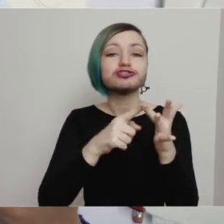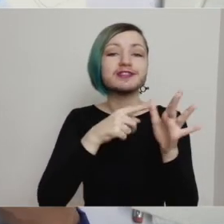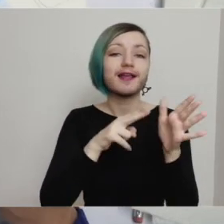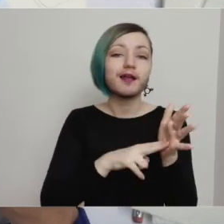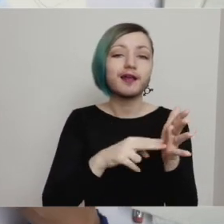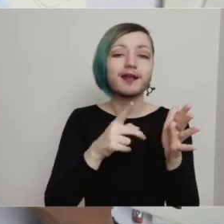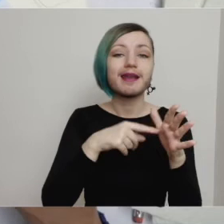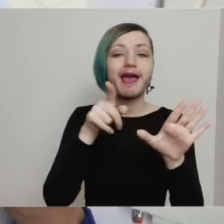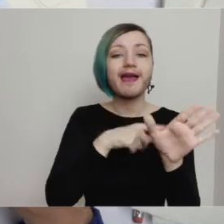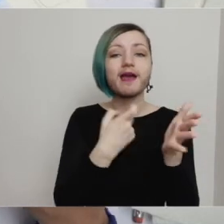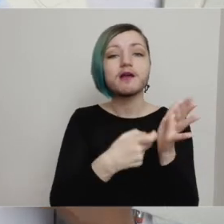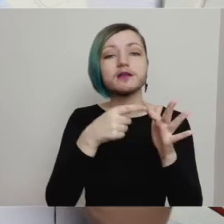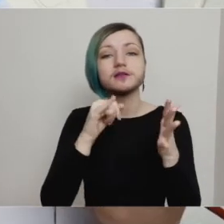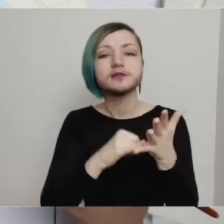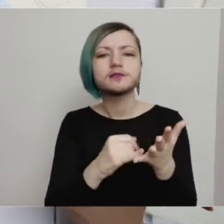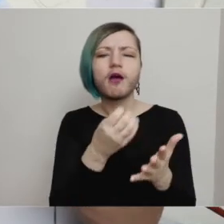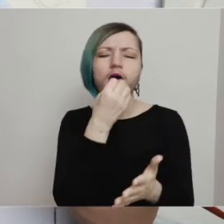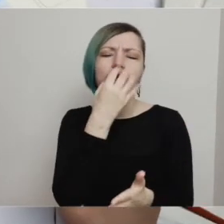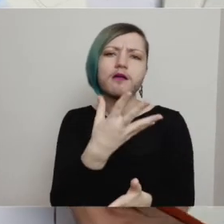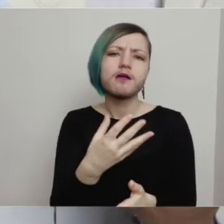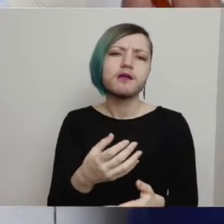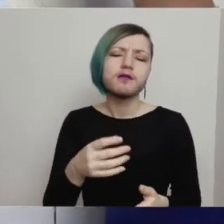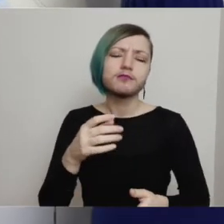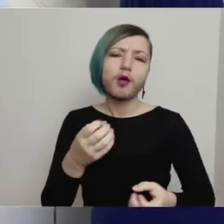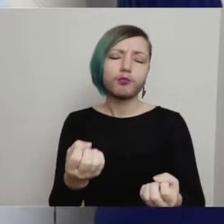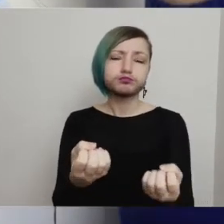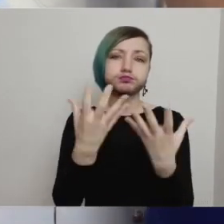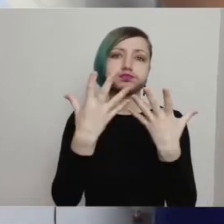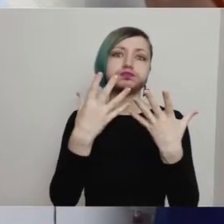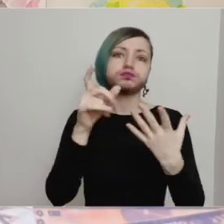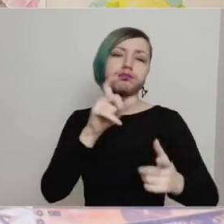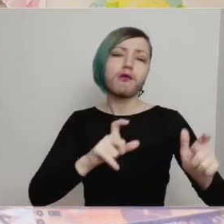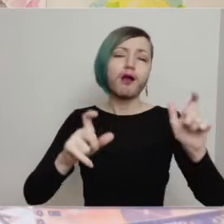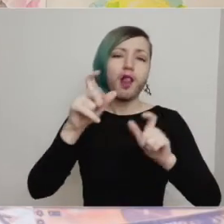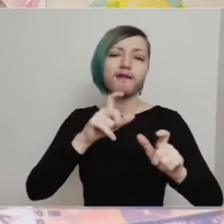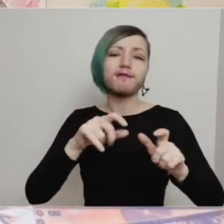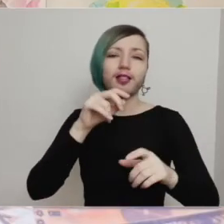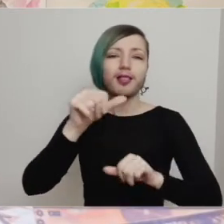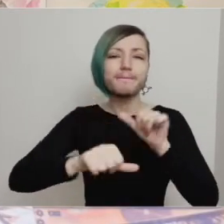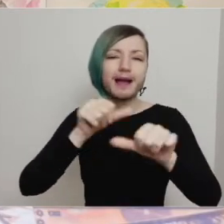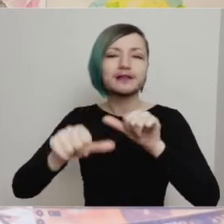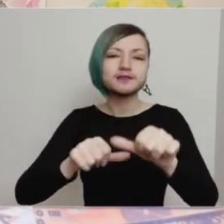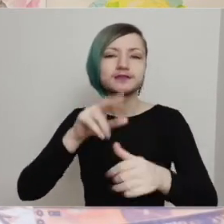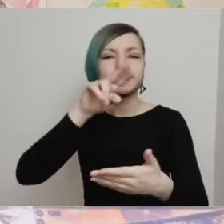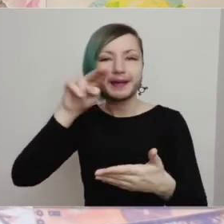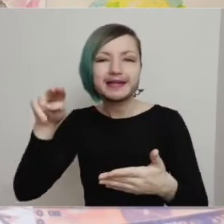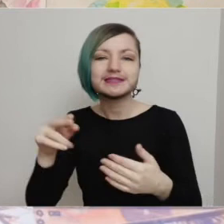and her wonderful brightly colored patterned paintings. There's an artist who is